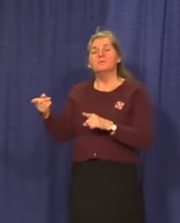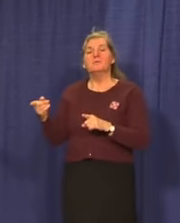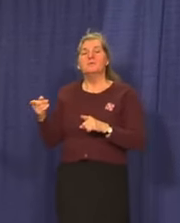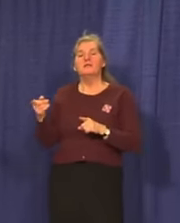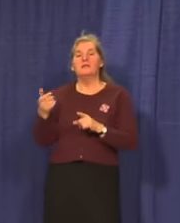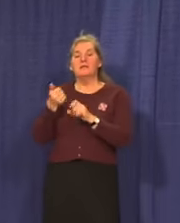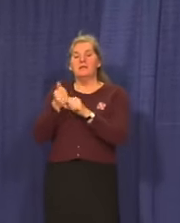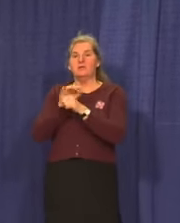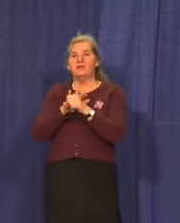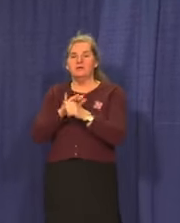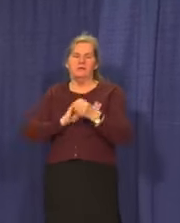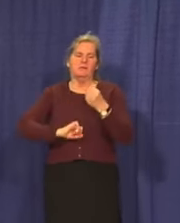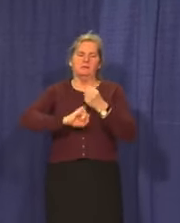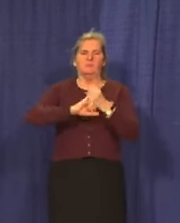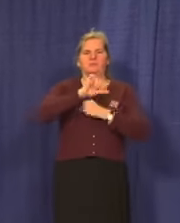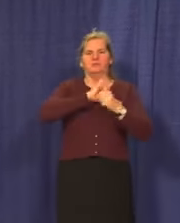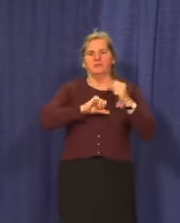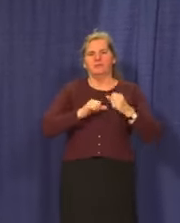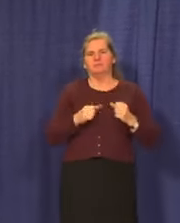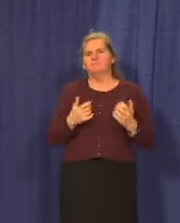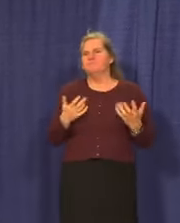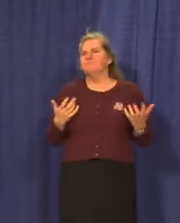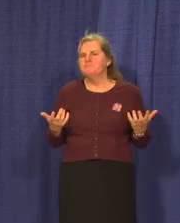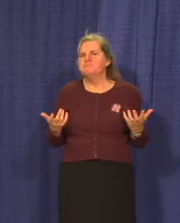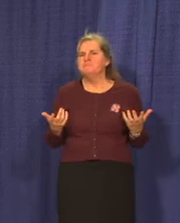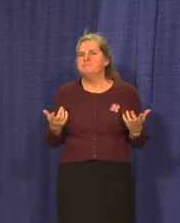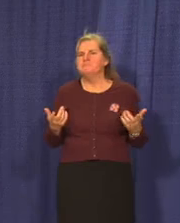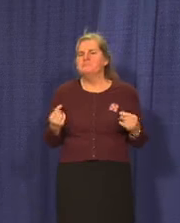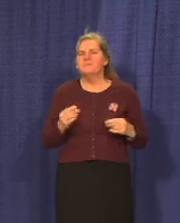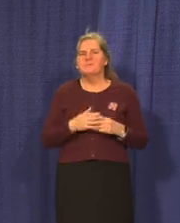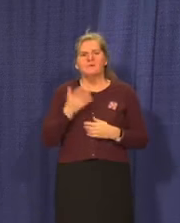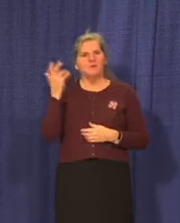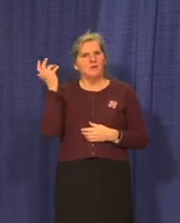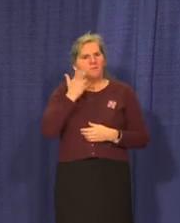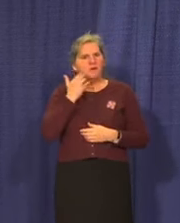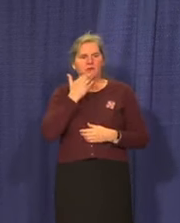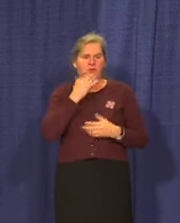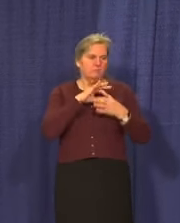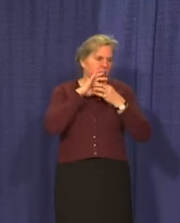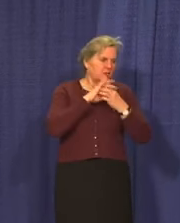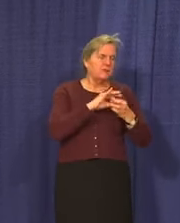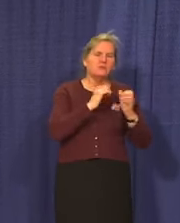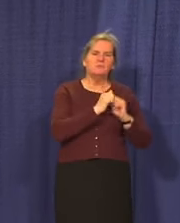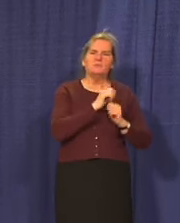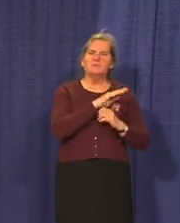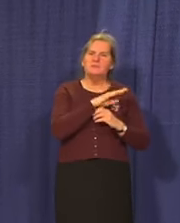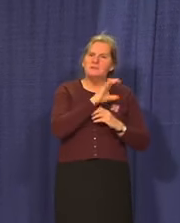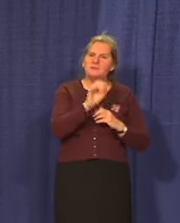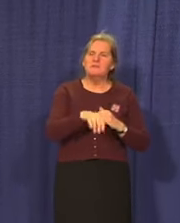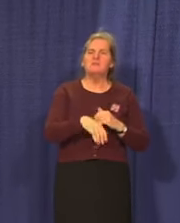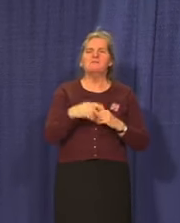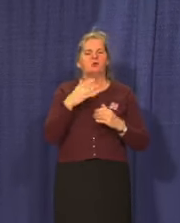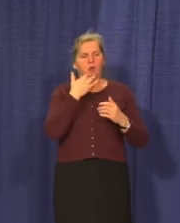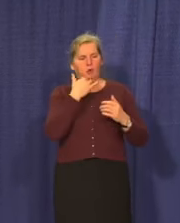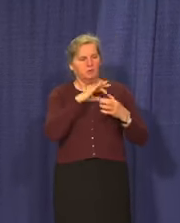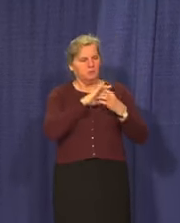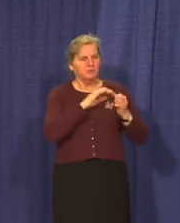SUPPORTING EACH OTHER. THAT IS WHAT IS HAPPENING HERE. WE HAVE BEEN AMAZING RELATIONSHIP, I HAVE A GREAT RELATIONSHIP WITH JOHN HORGAN,